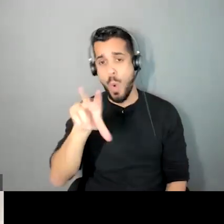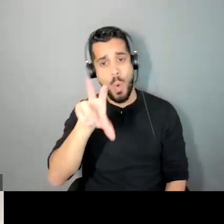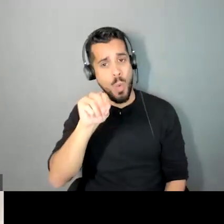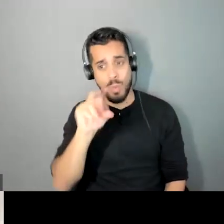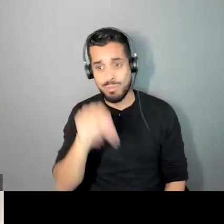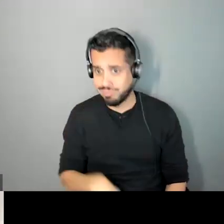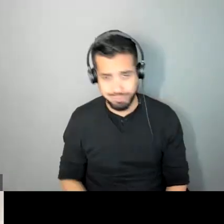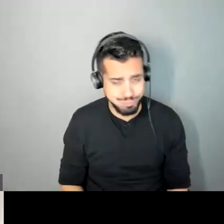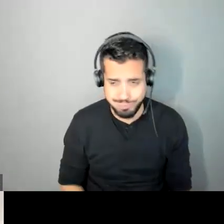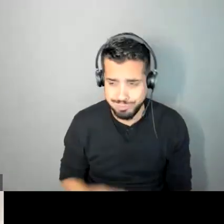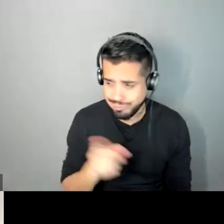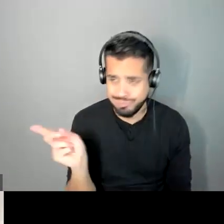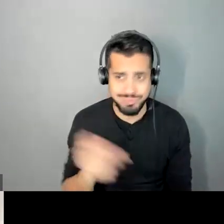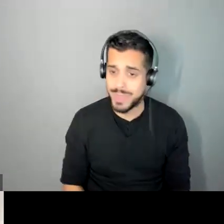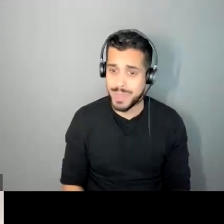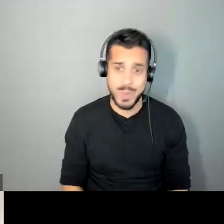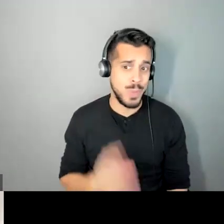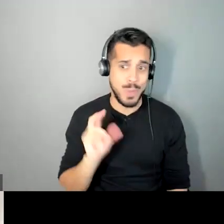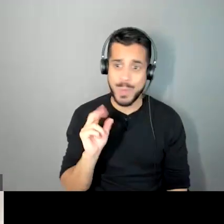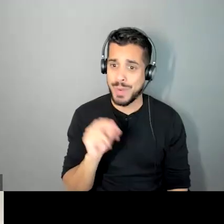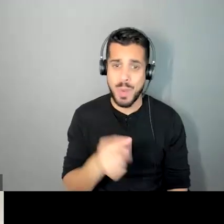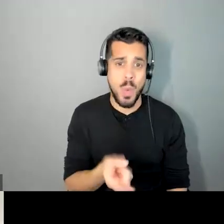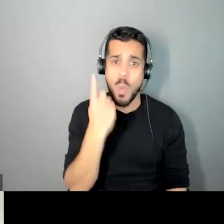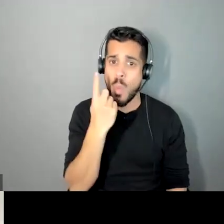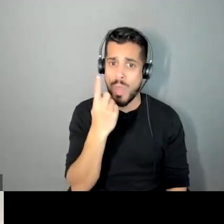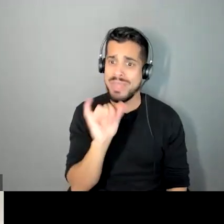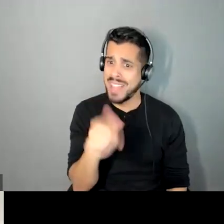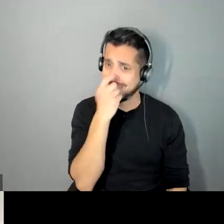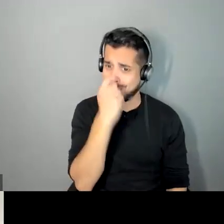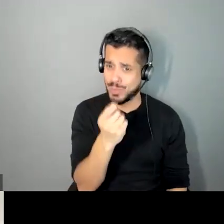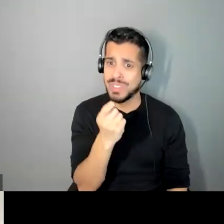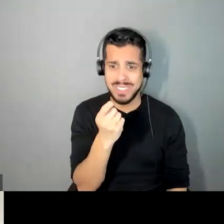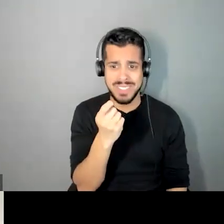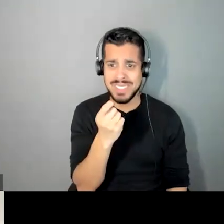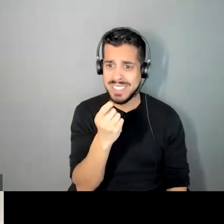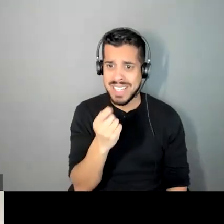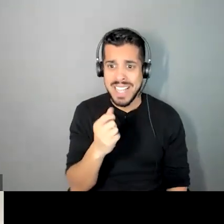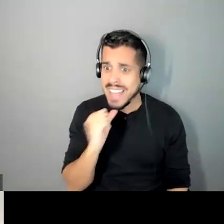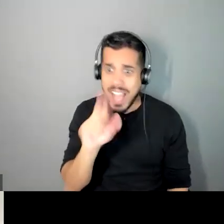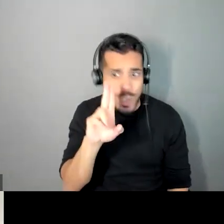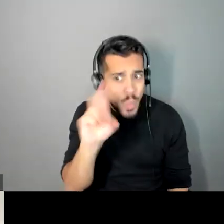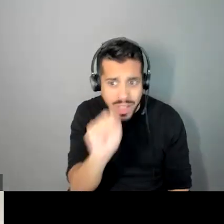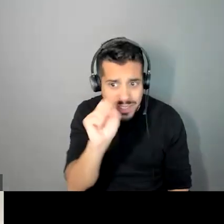Oh, no. Like, that's, um... probably one of the more interesting things. And this isn't even a U.S. thing. I-- we've--